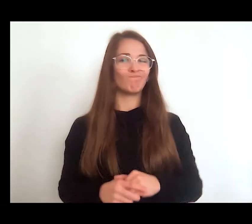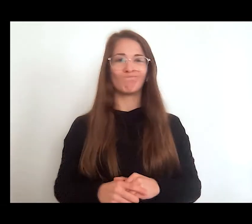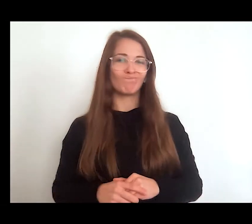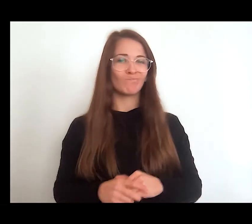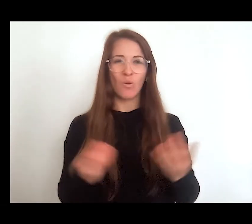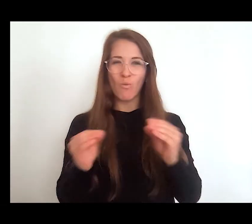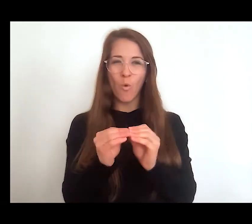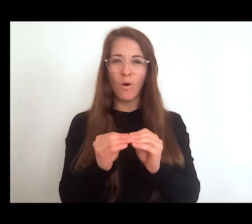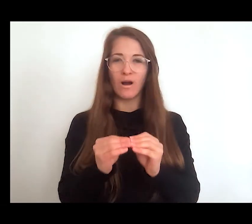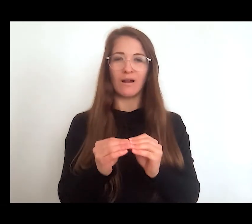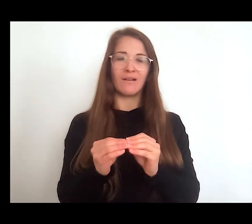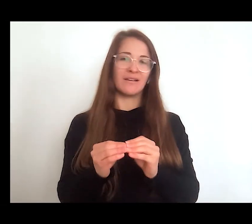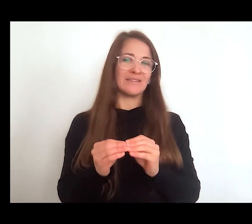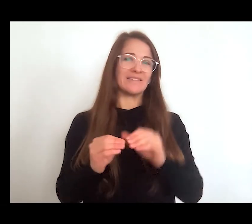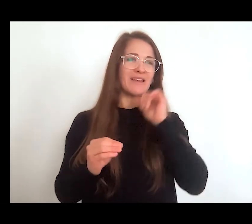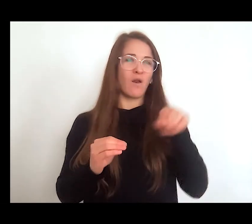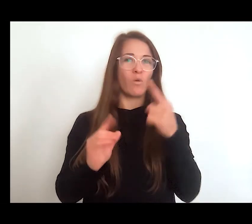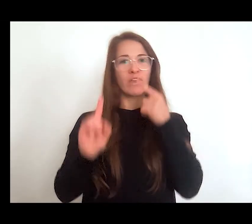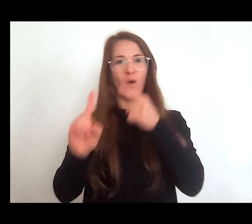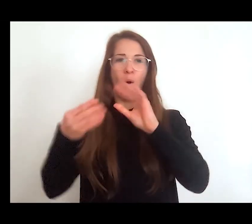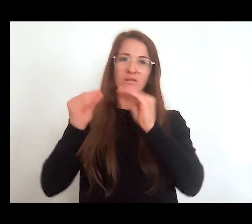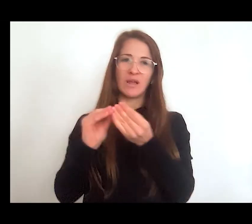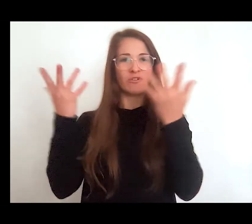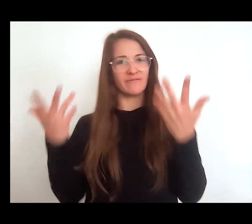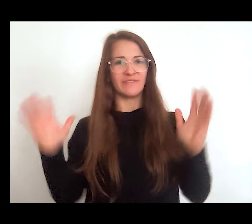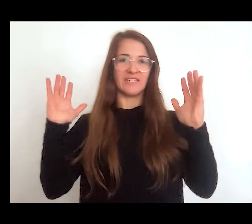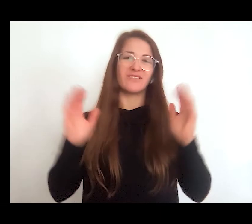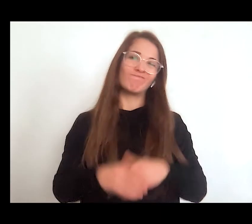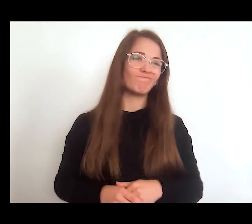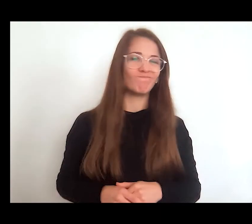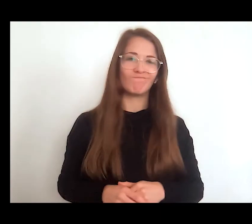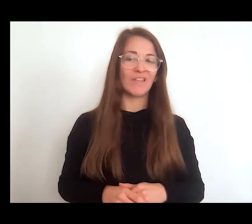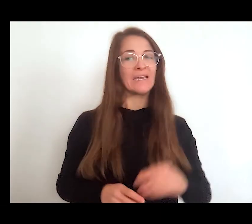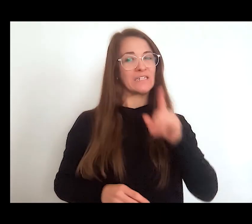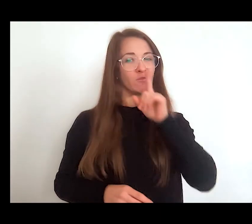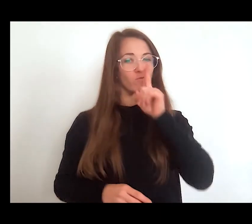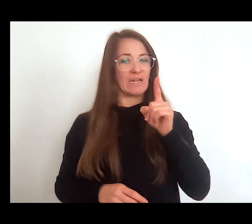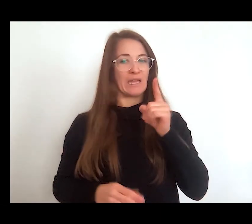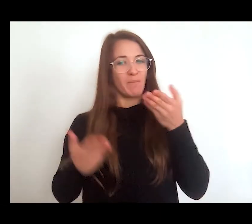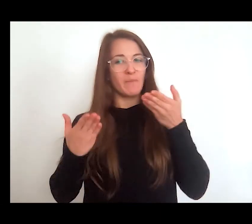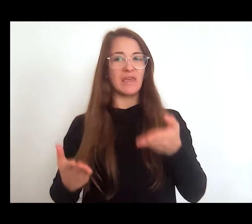OR MAKING MONEY AND YOU KNOW, MEETING THE GOAL AND THE NUMBER, THE NUMBER OF CASES.